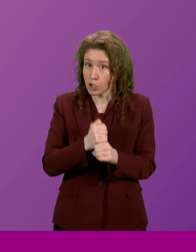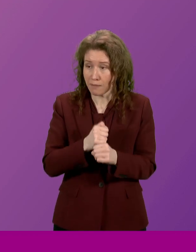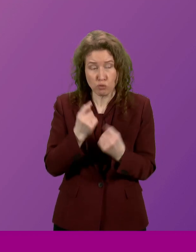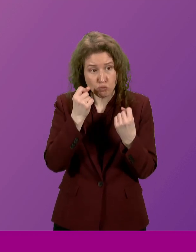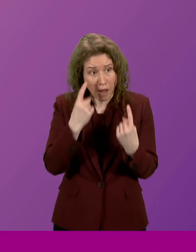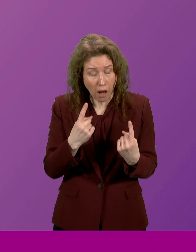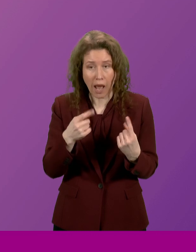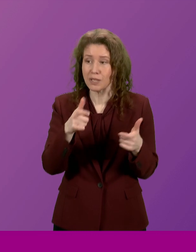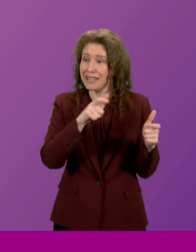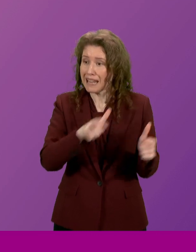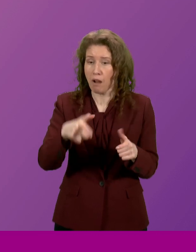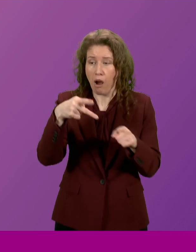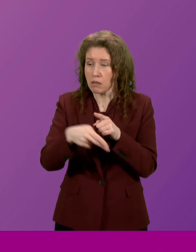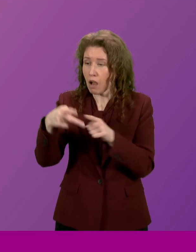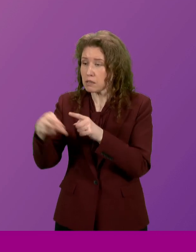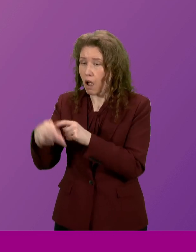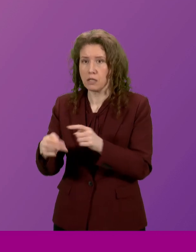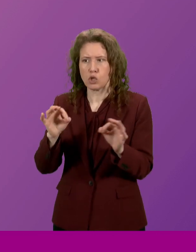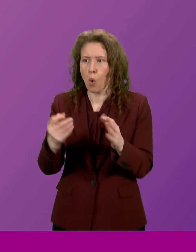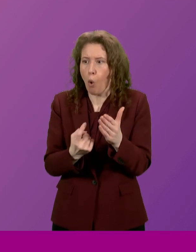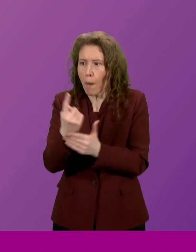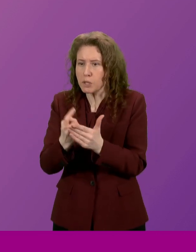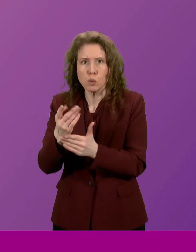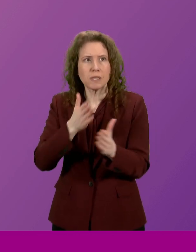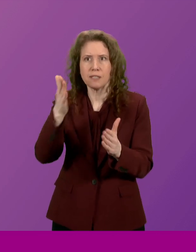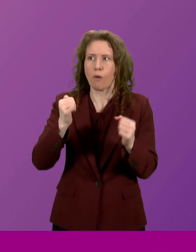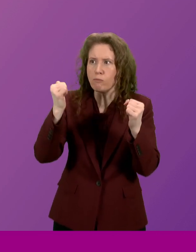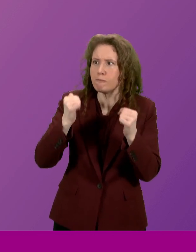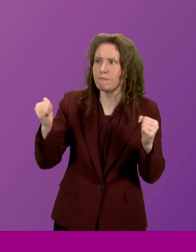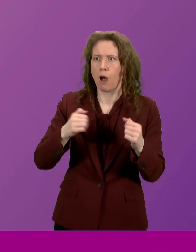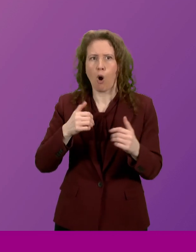by continually eroding opportunities to adopt a healthier lifestyle, all that it